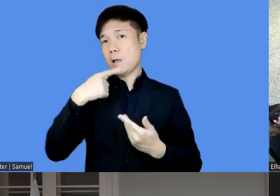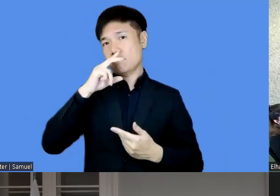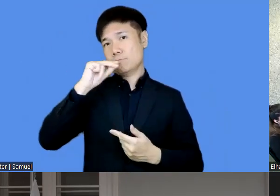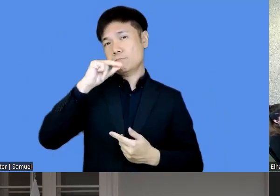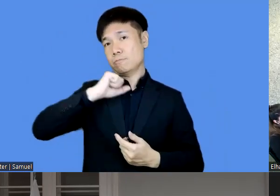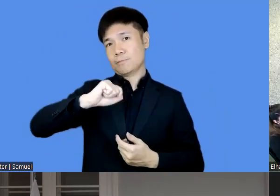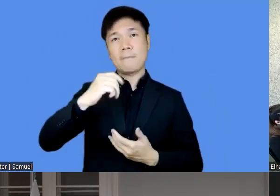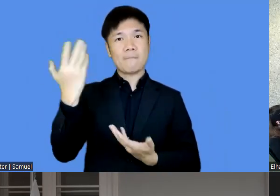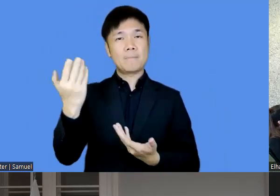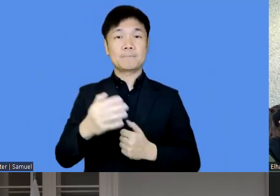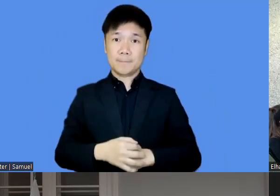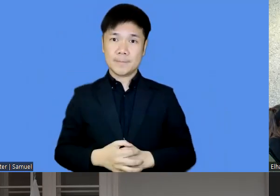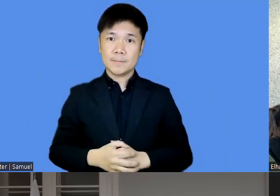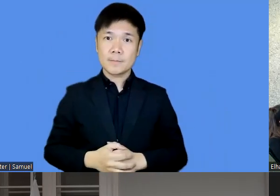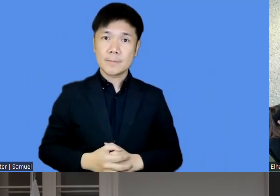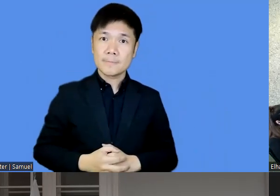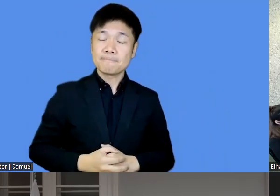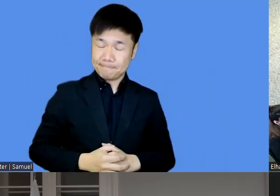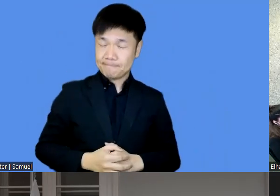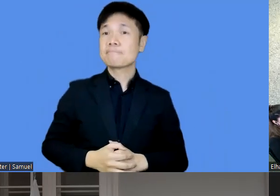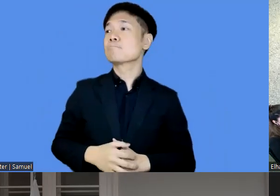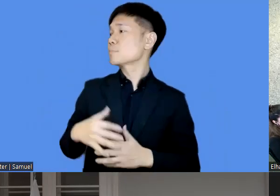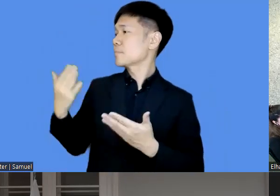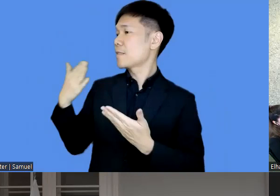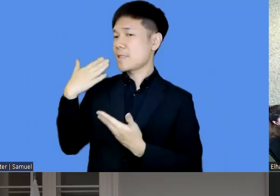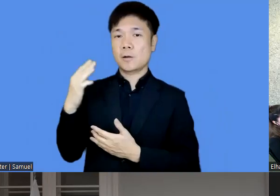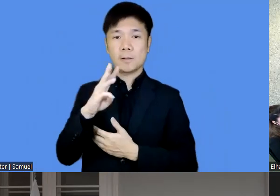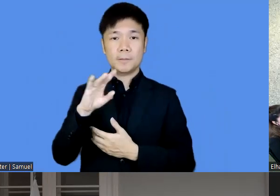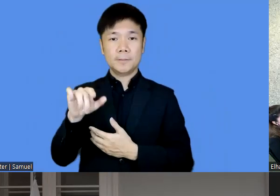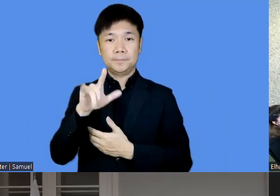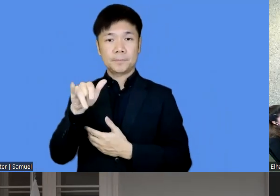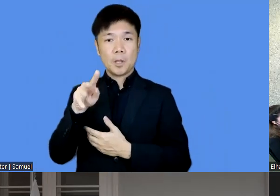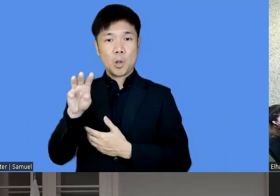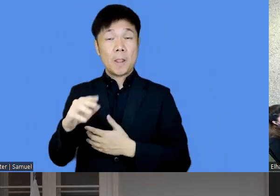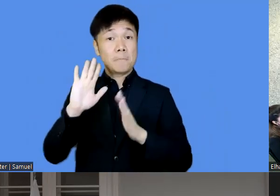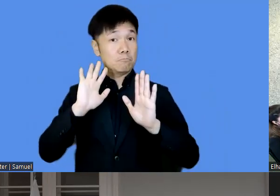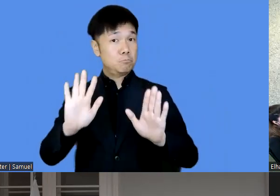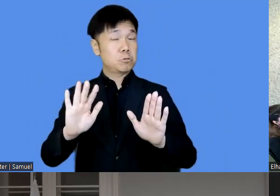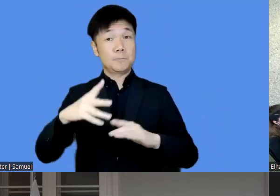Indeed, that was a great, comprehensive list of recommendations for governments.